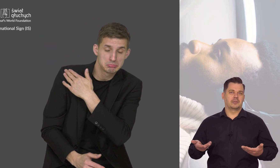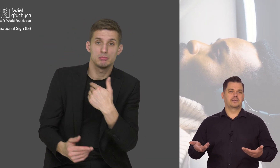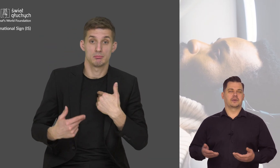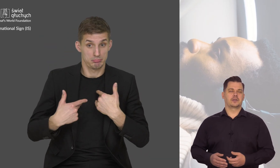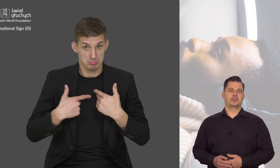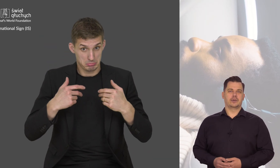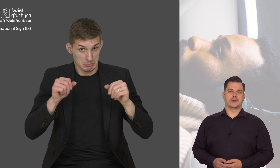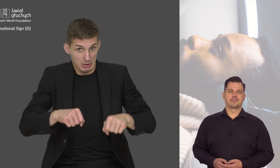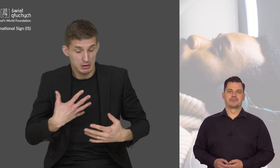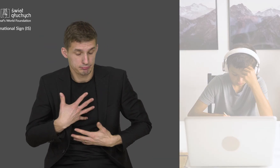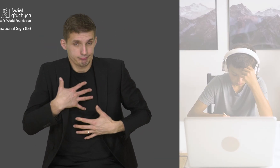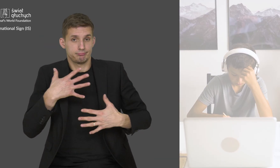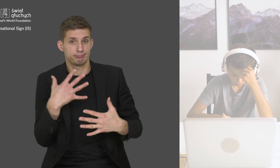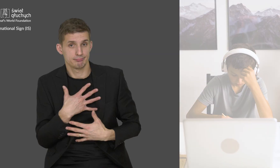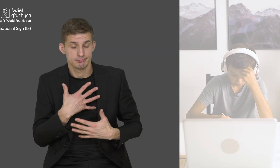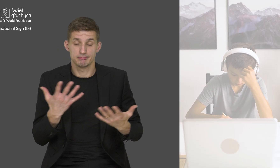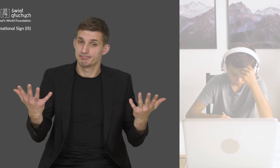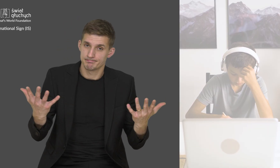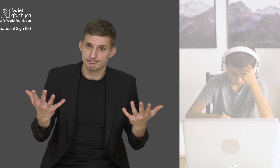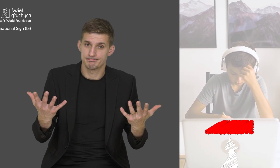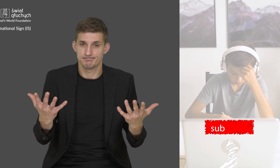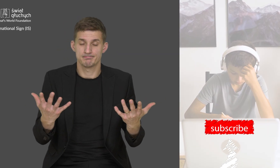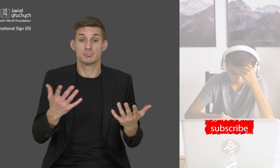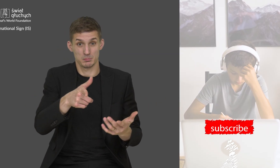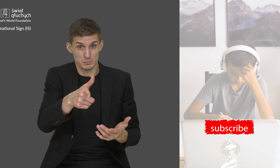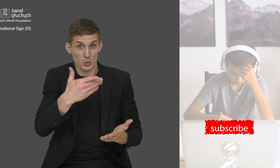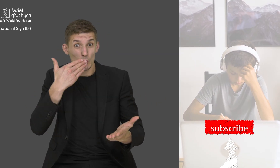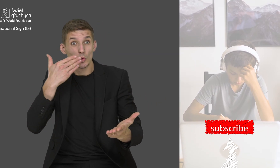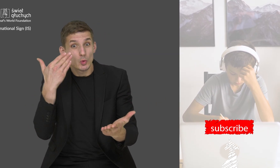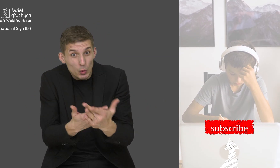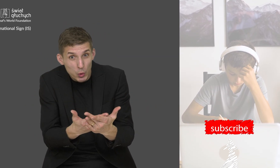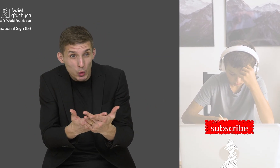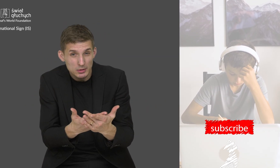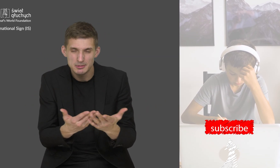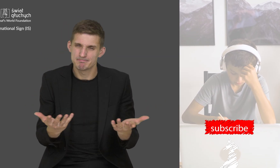It’s even worse if they run into someone just "looking for a fight."